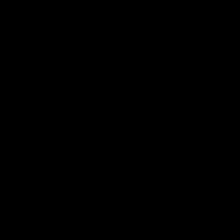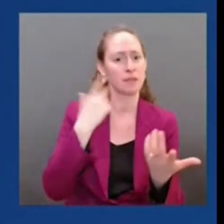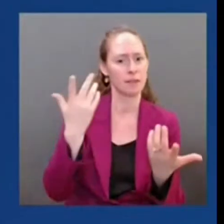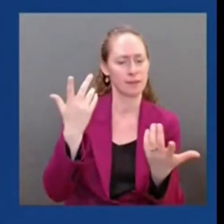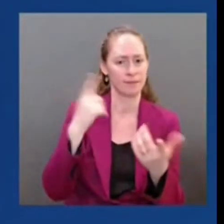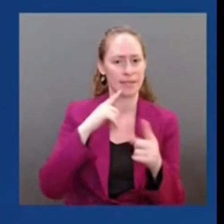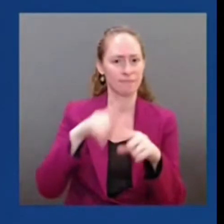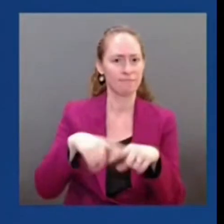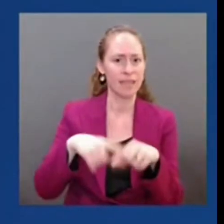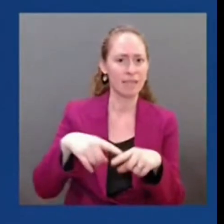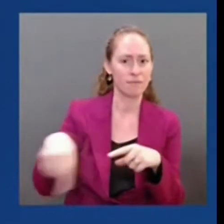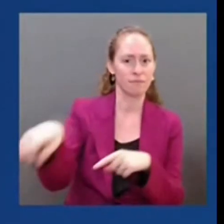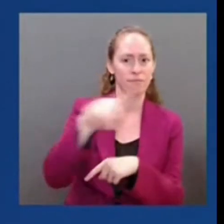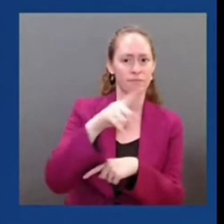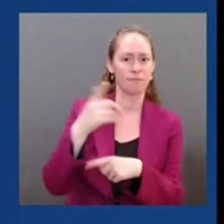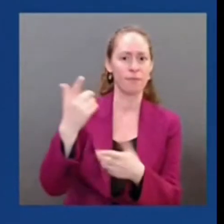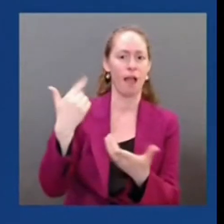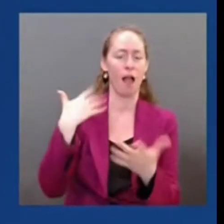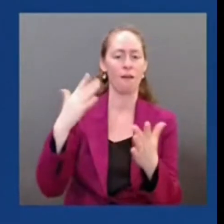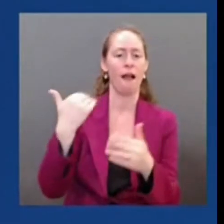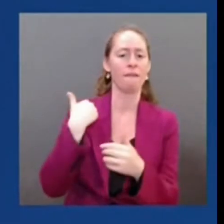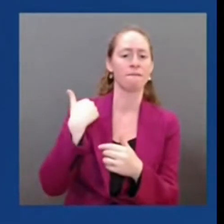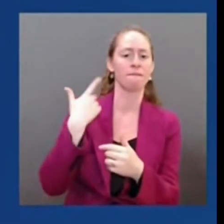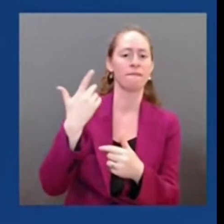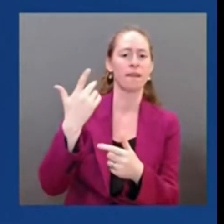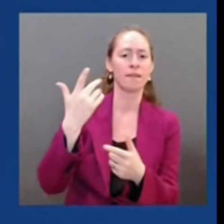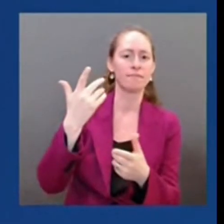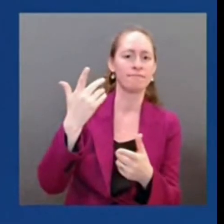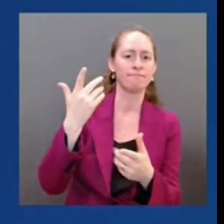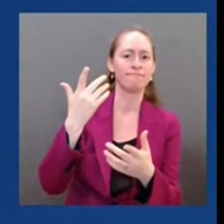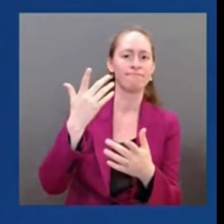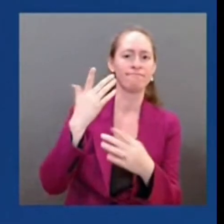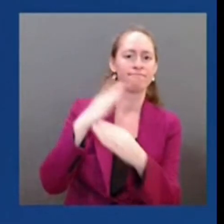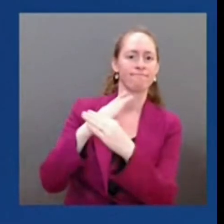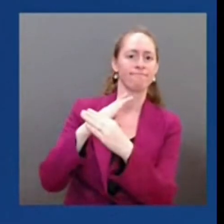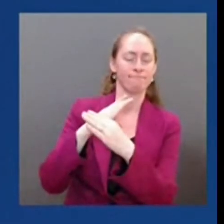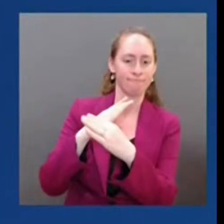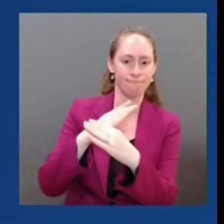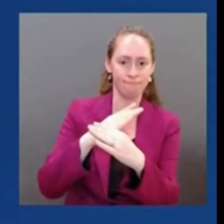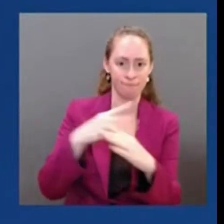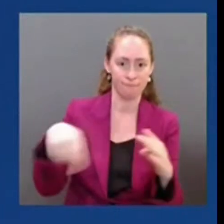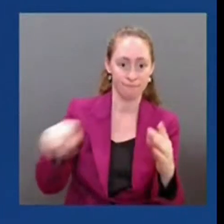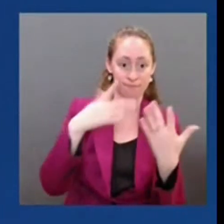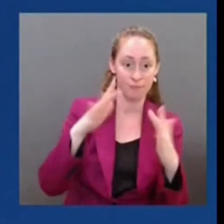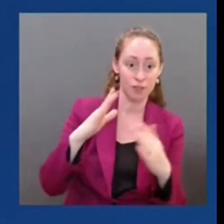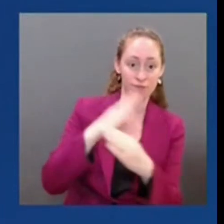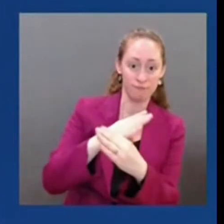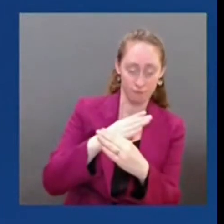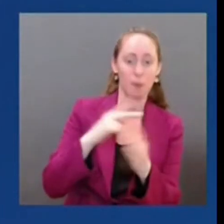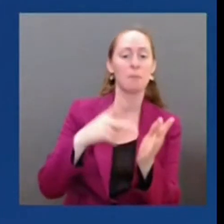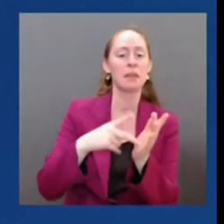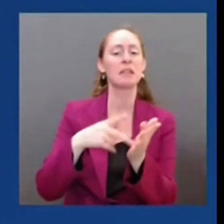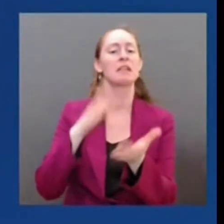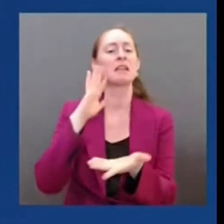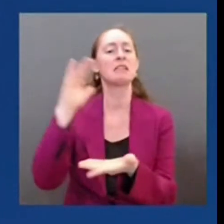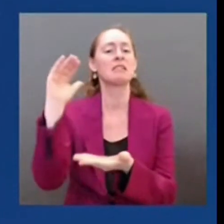IMMUNITY DID THE BA.1.1 THE BIG WAVE WE SAW, HOW MUCH OF THAT DID IT GENERATE? IF IT GENERATED A LOT OF